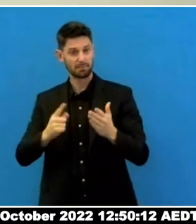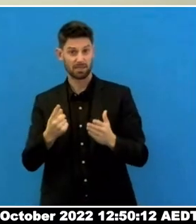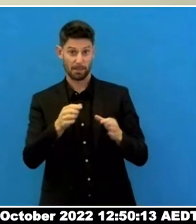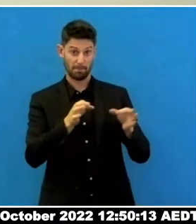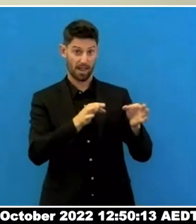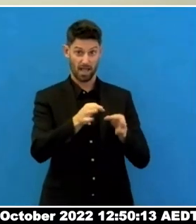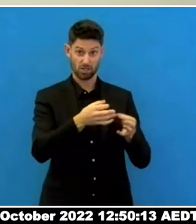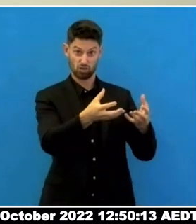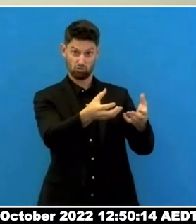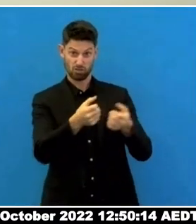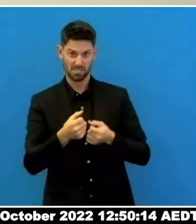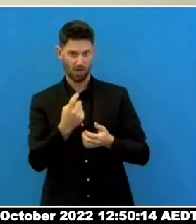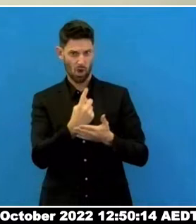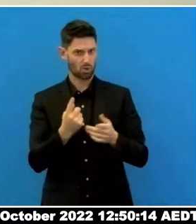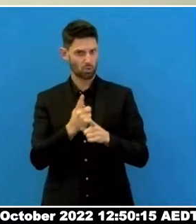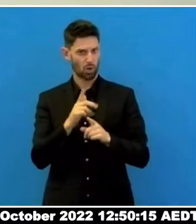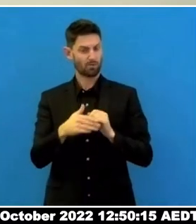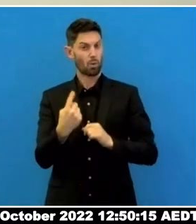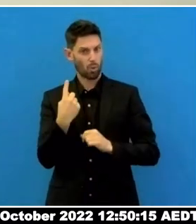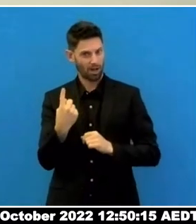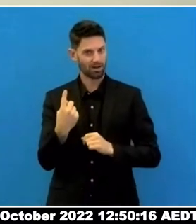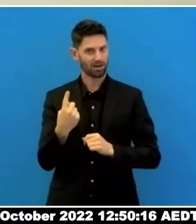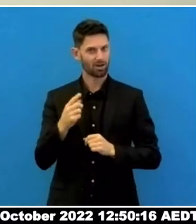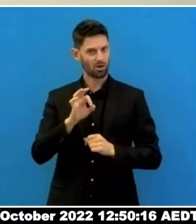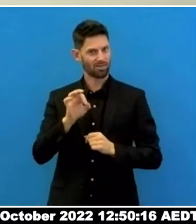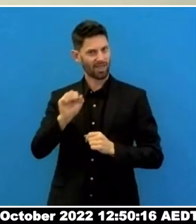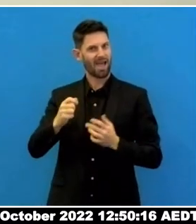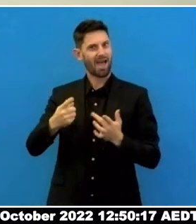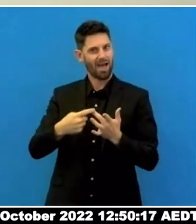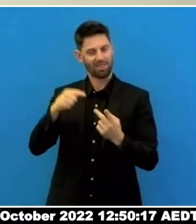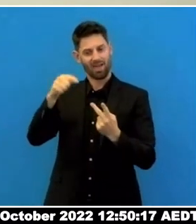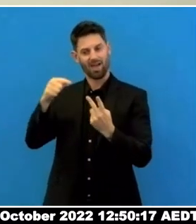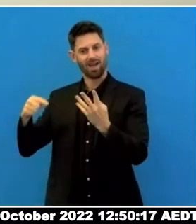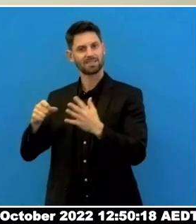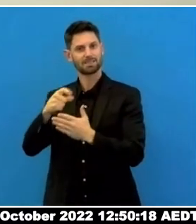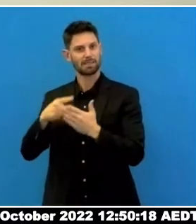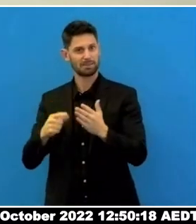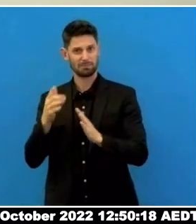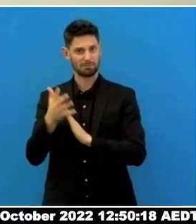And so it was it was just manifestly insufficient to address the complex support needs that she had.